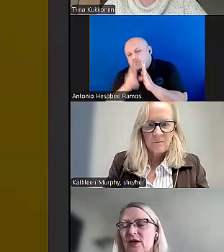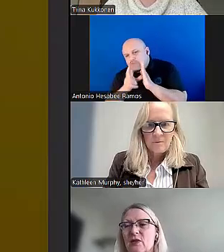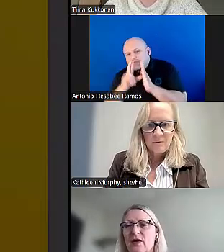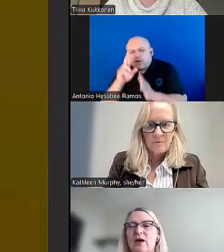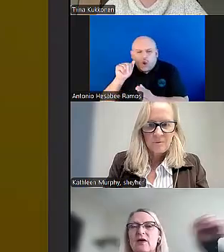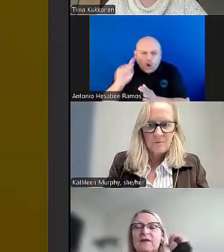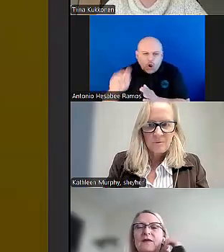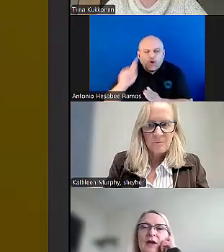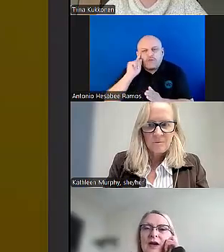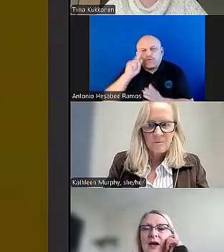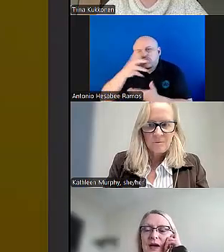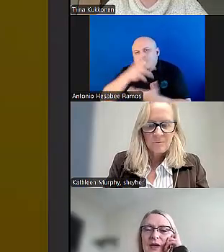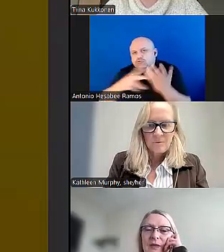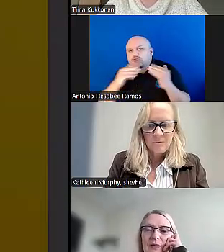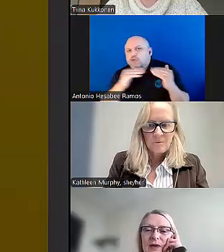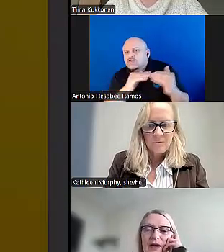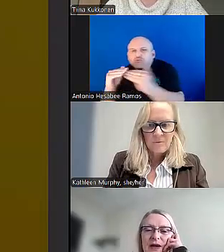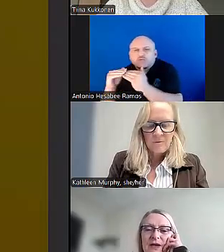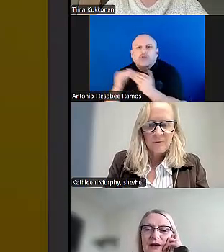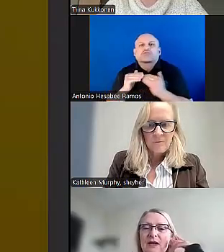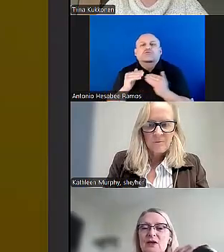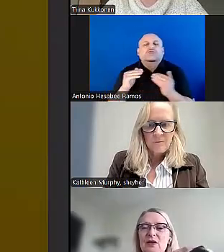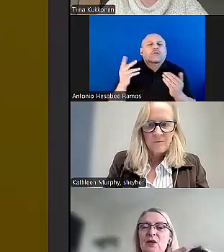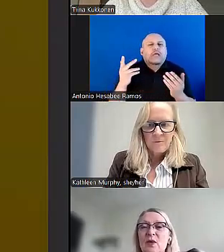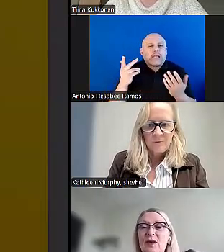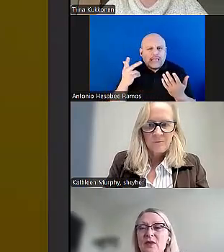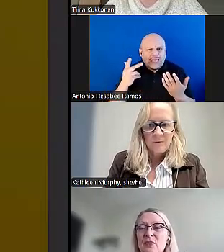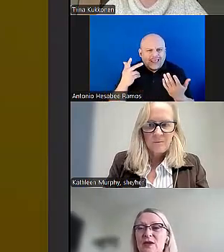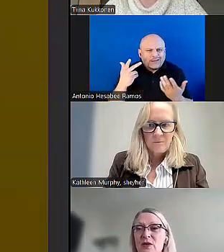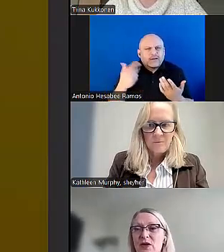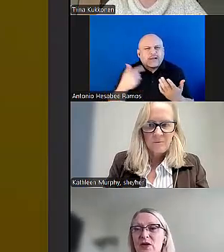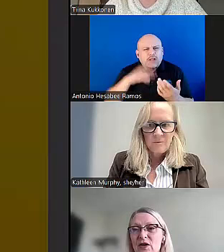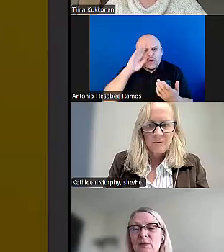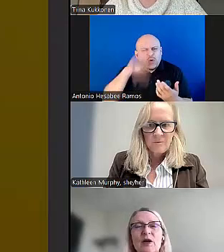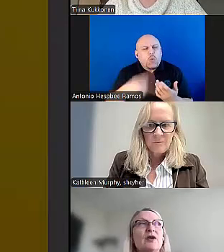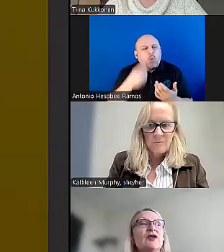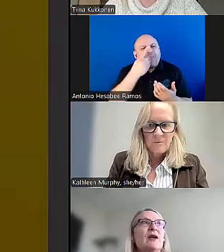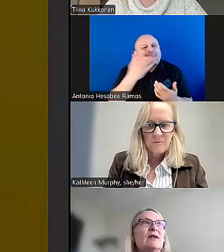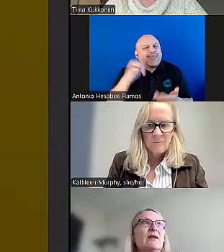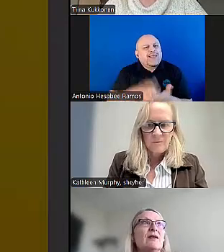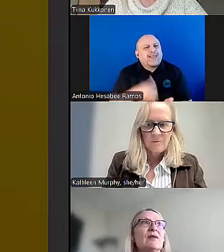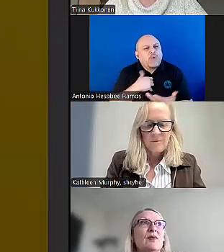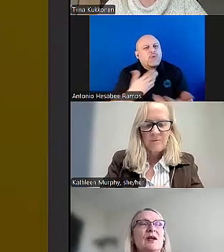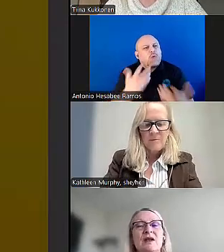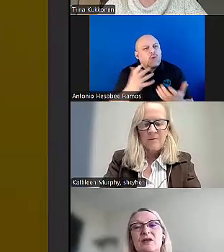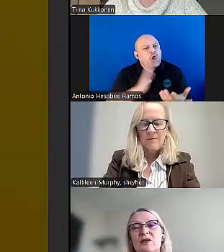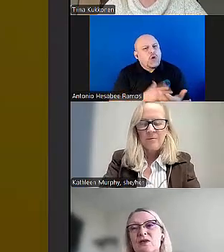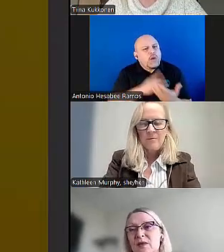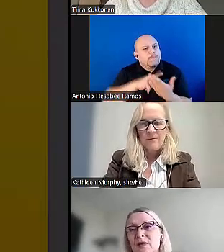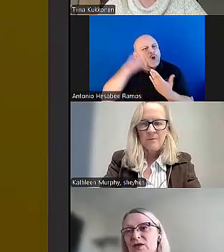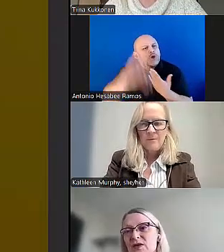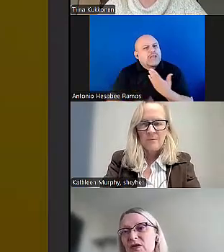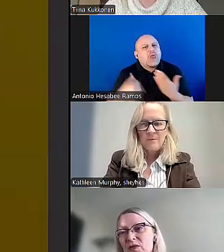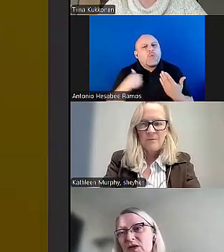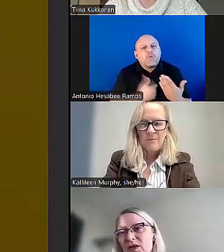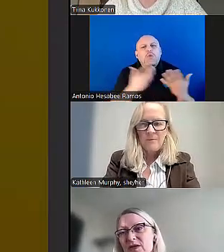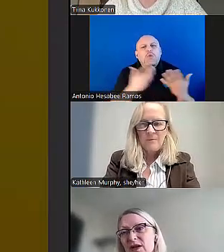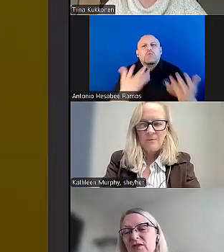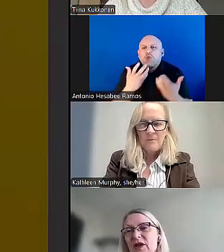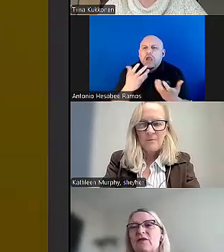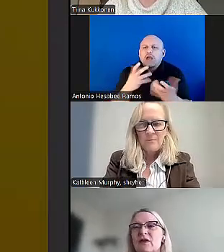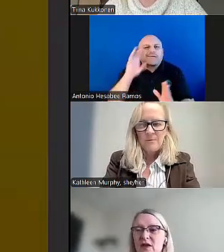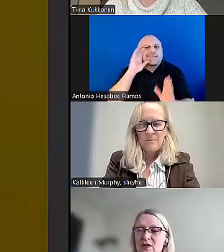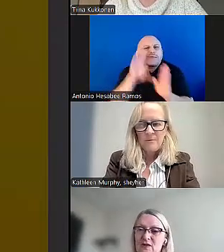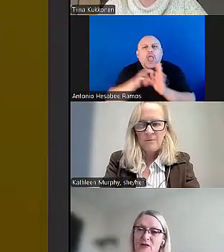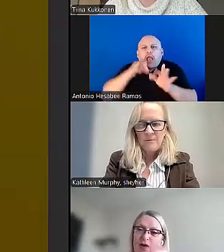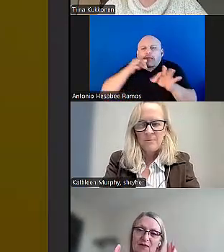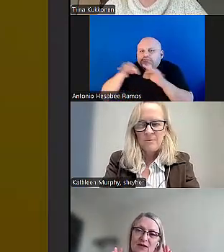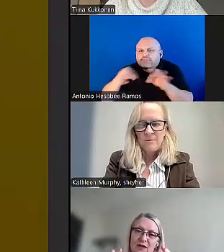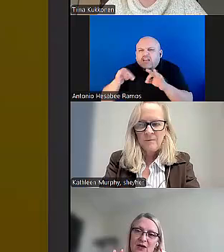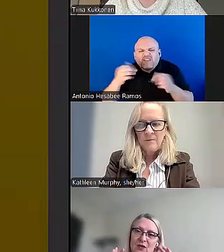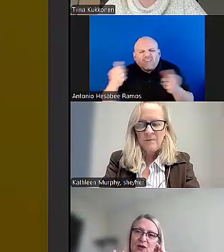at Guelph, one thing we do on our project is we do image descriptions of everything. Every single